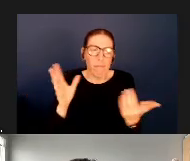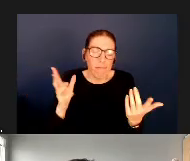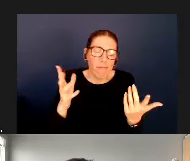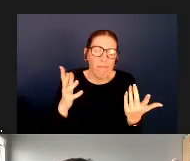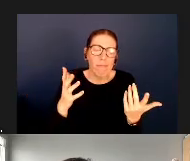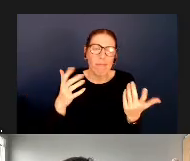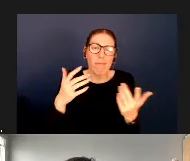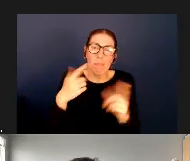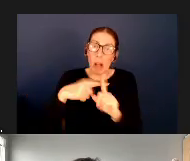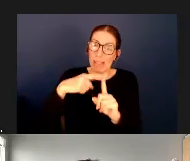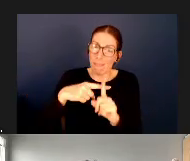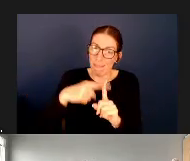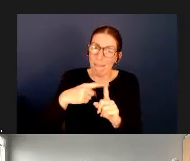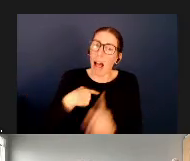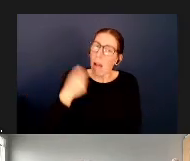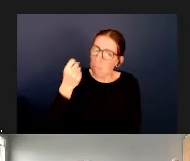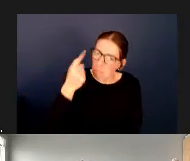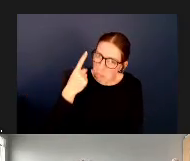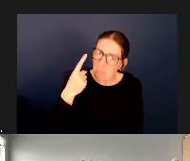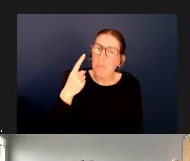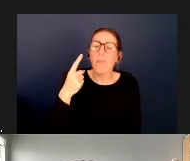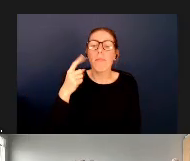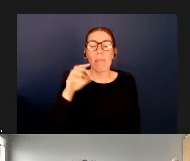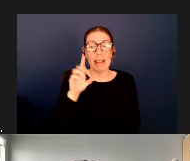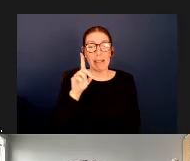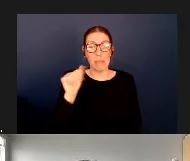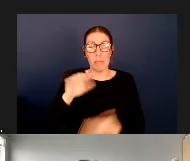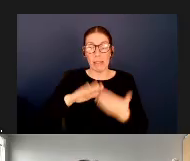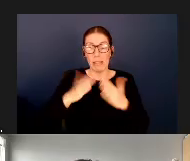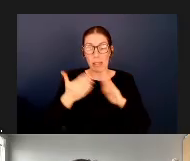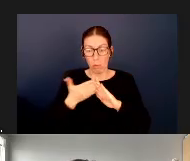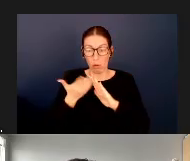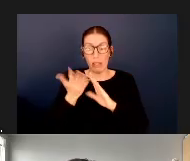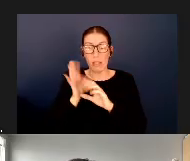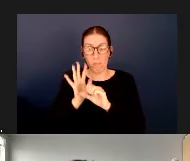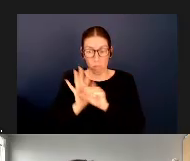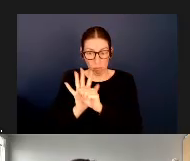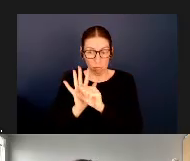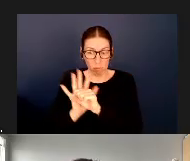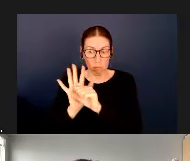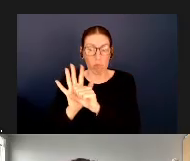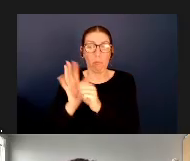uh advocated for in disability community but it has been shown in the way it is currently